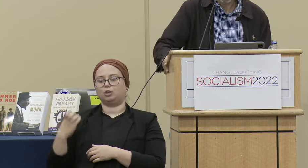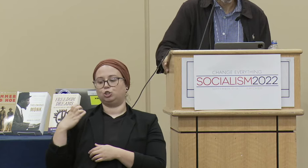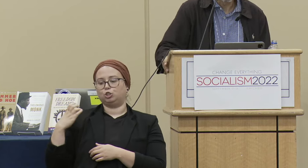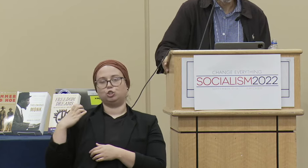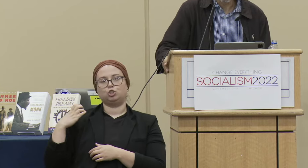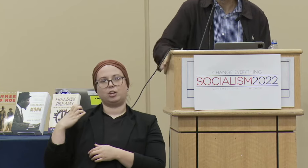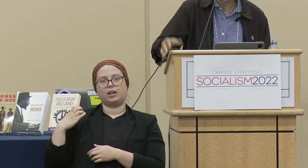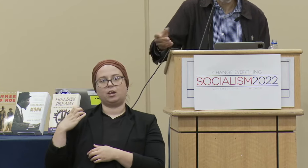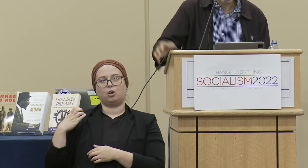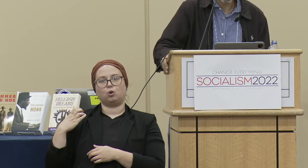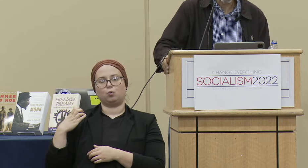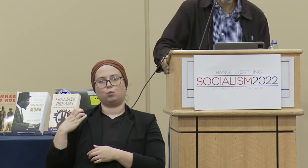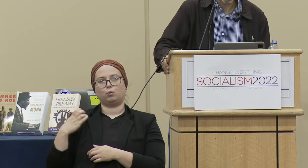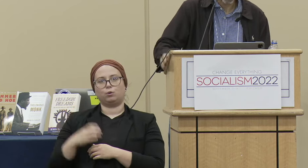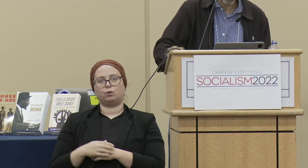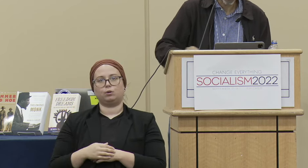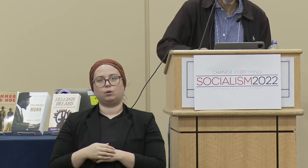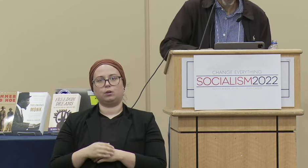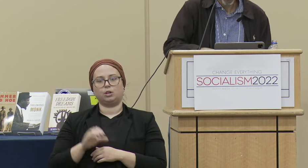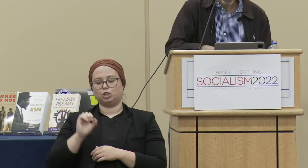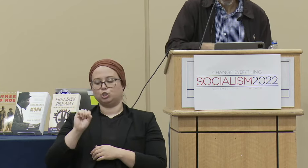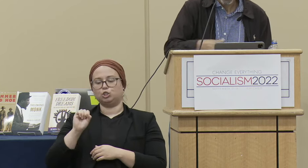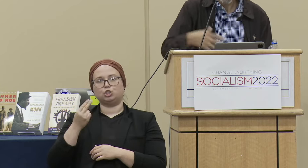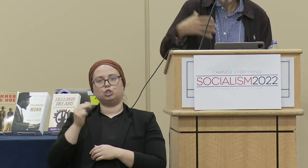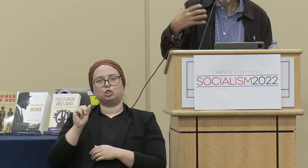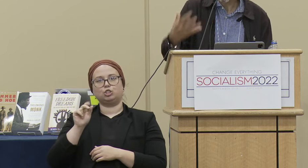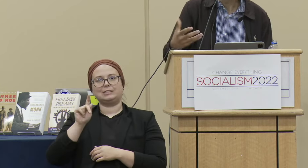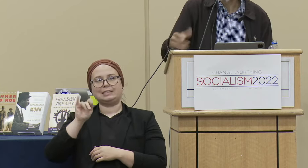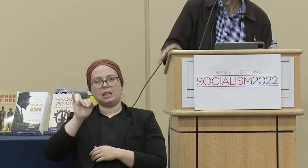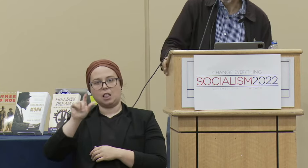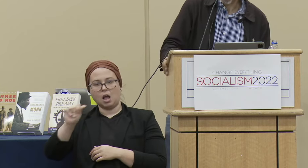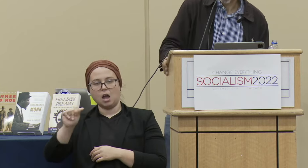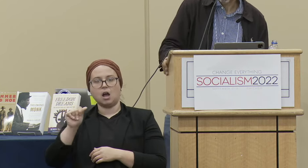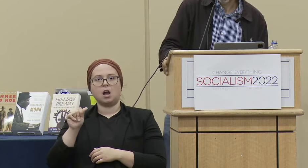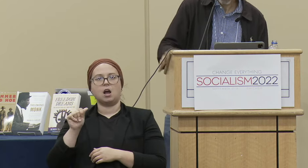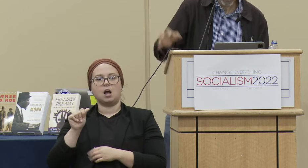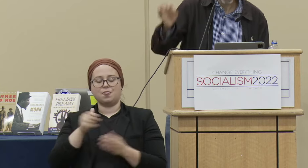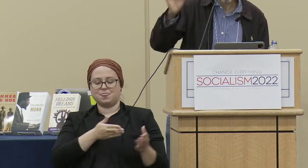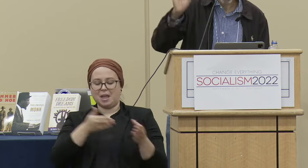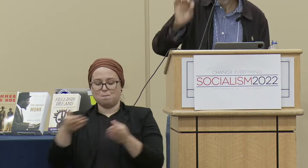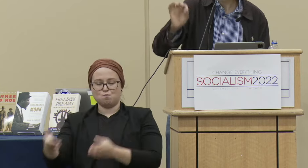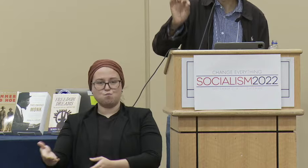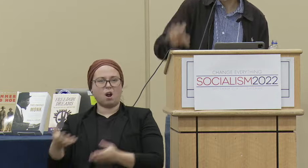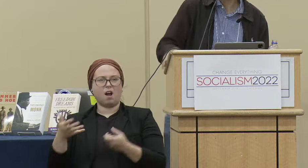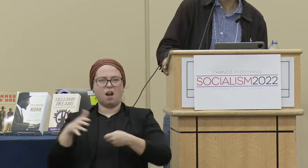home of its leader , and its deputy chair. They brought an